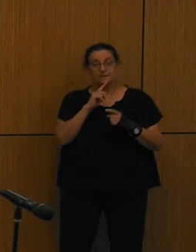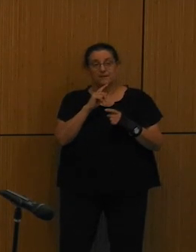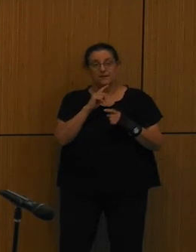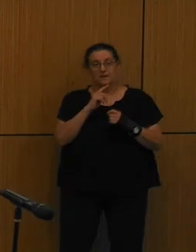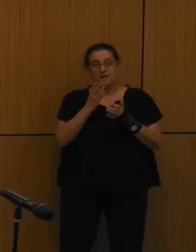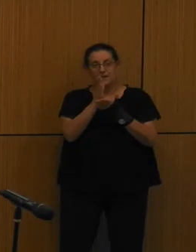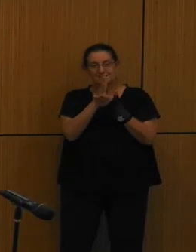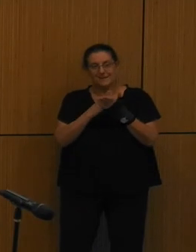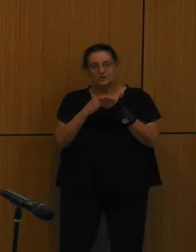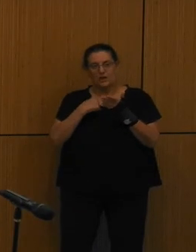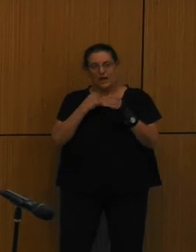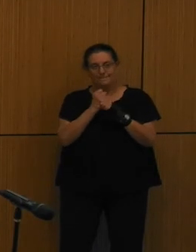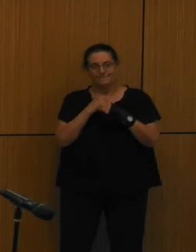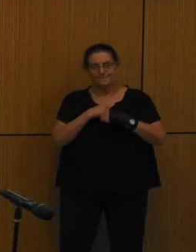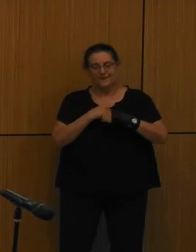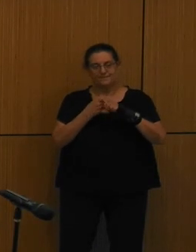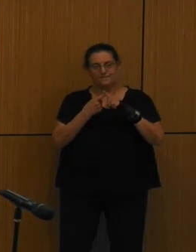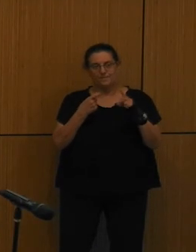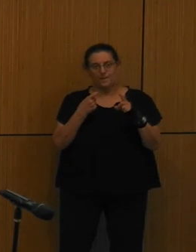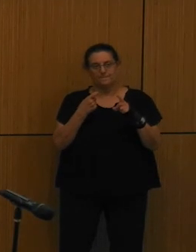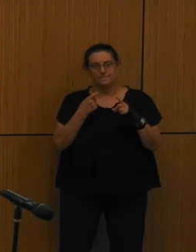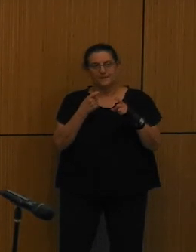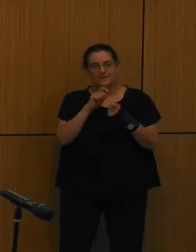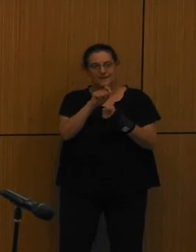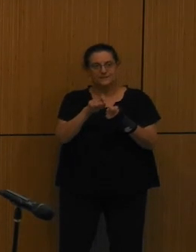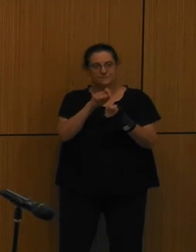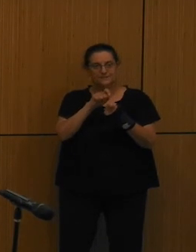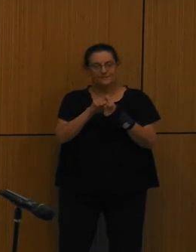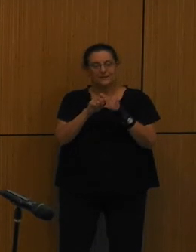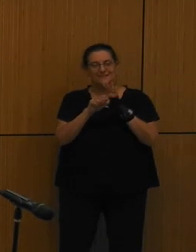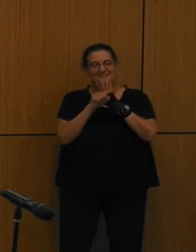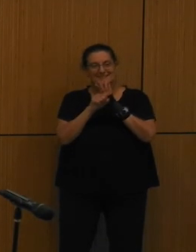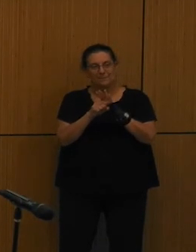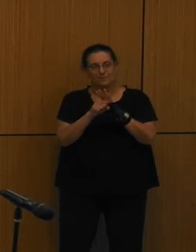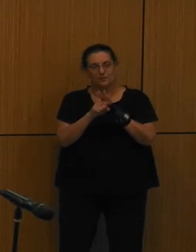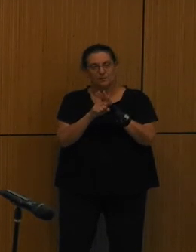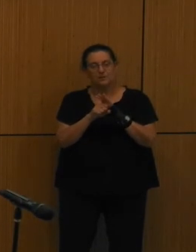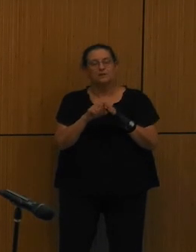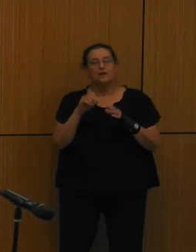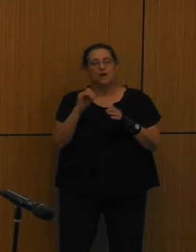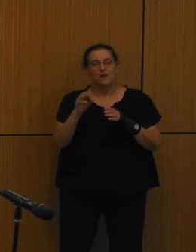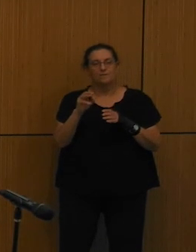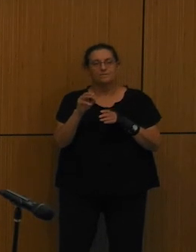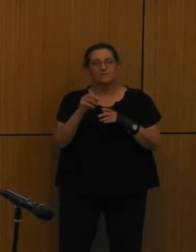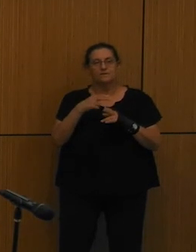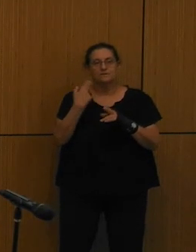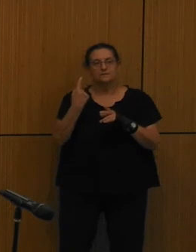I made from a particular sample from, a meteorite called Abu Pannu.